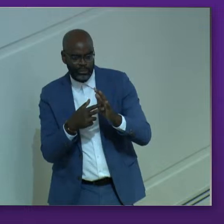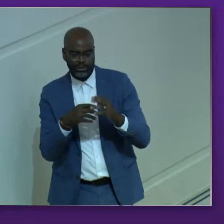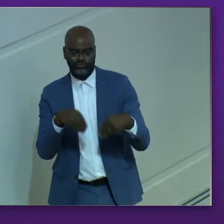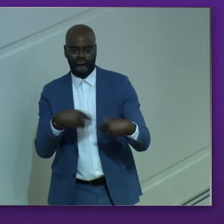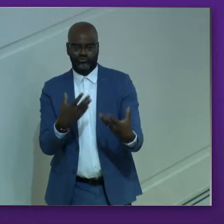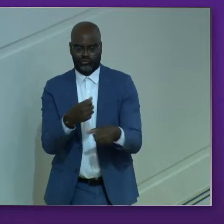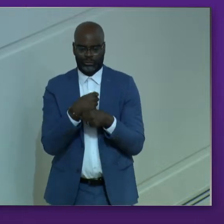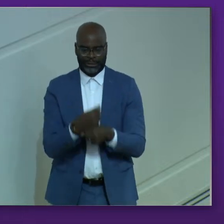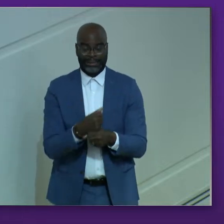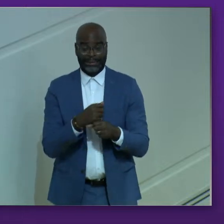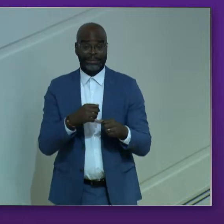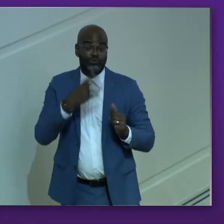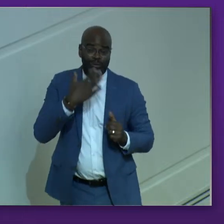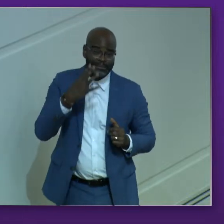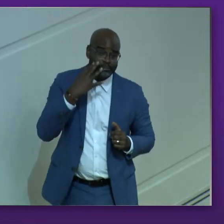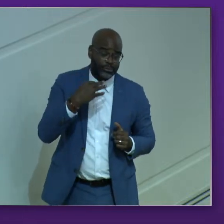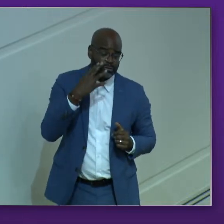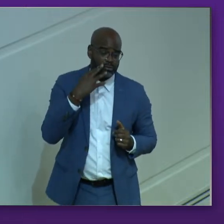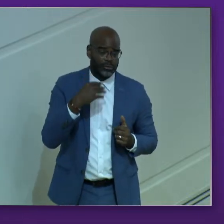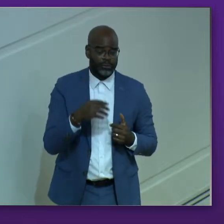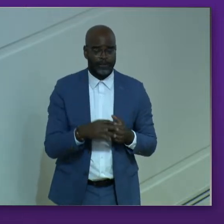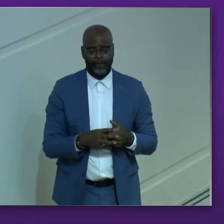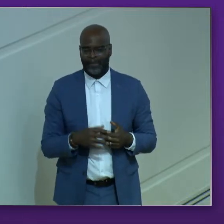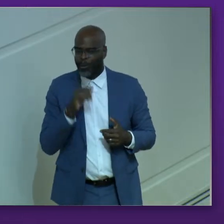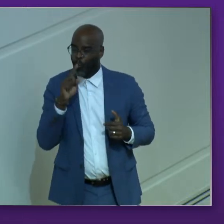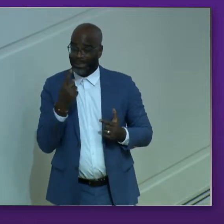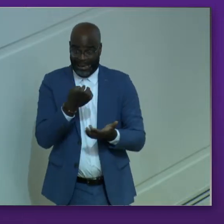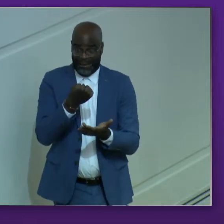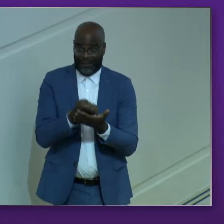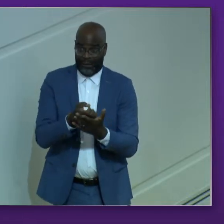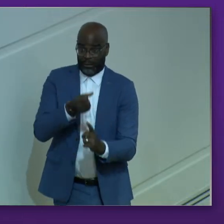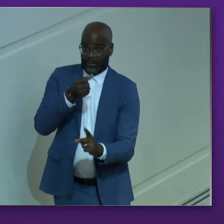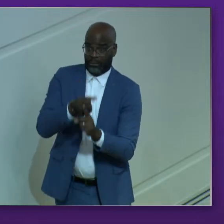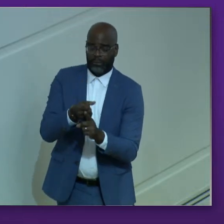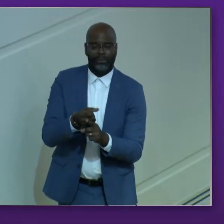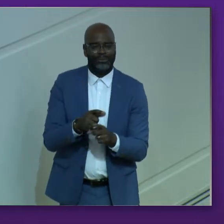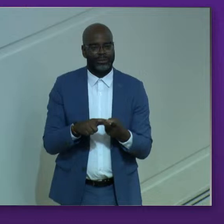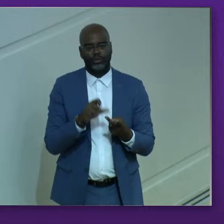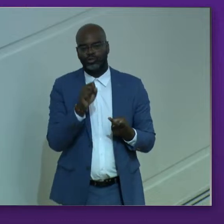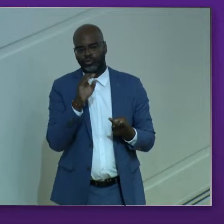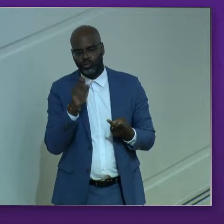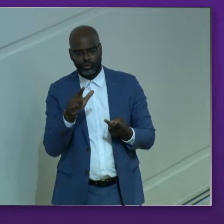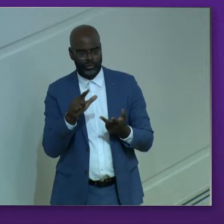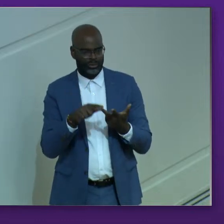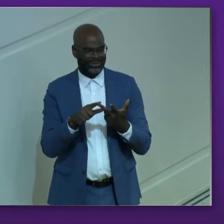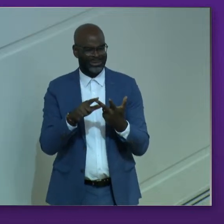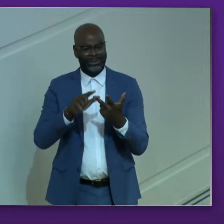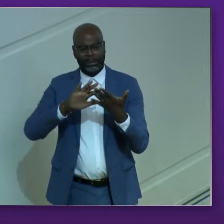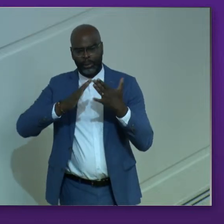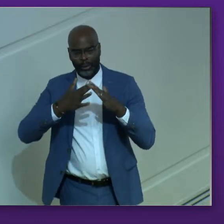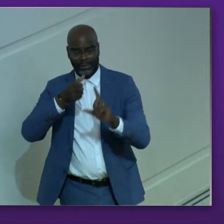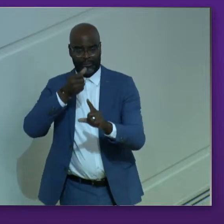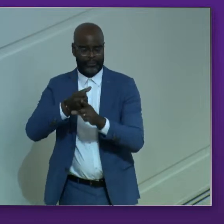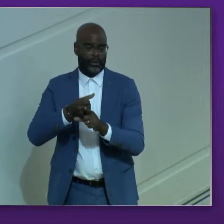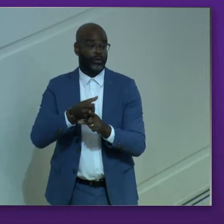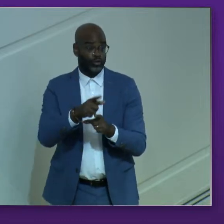THE RESULT OF THE HARD WORK OF THE FACULTY AND STAFF. LOOK AROUND THE INDIVIDUALS IN